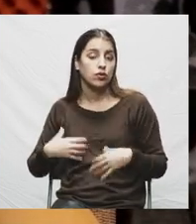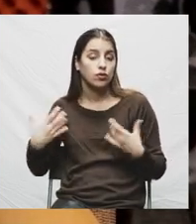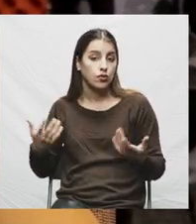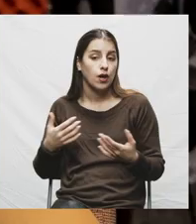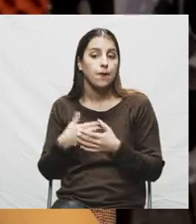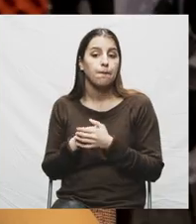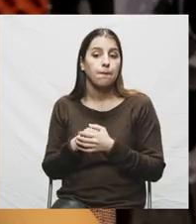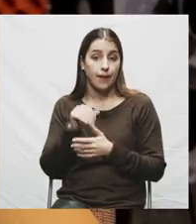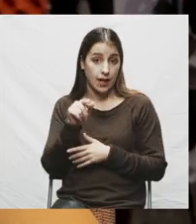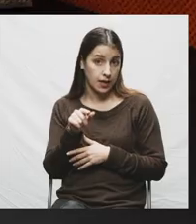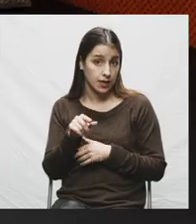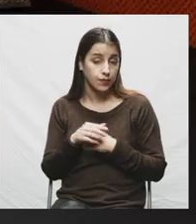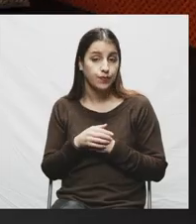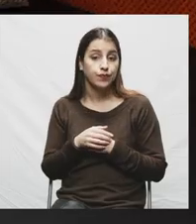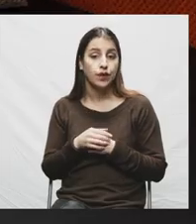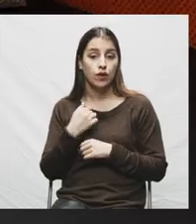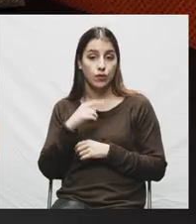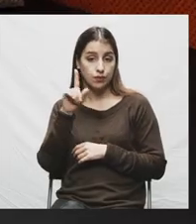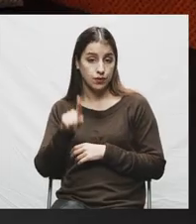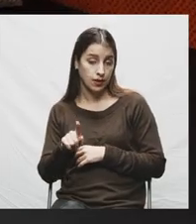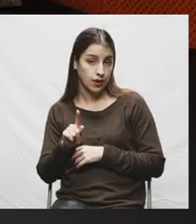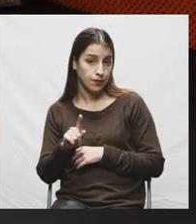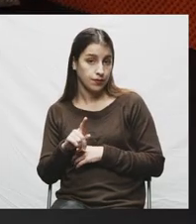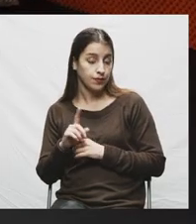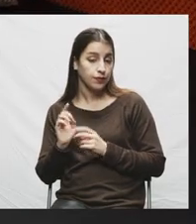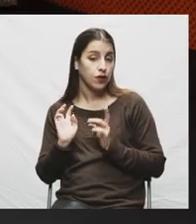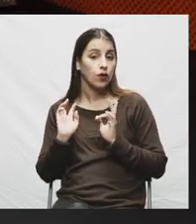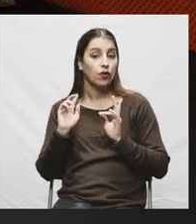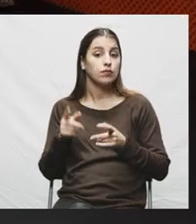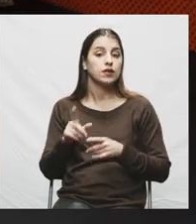And thus.. from there, I acquired a series of